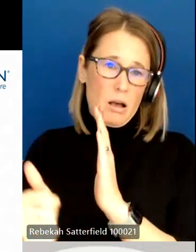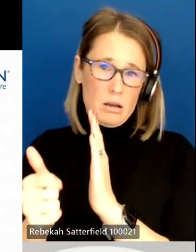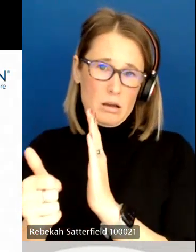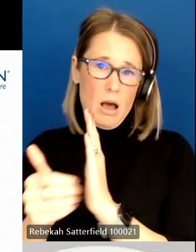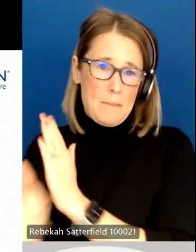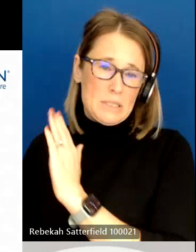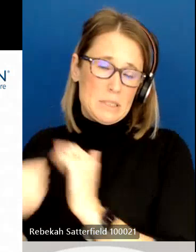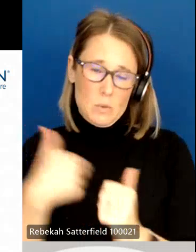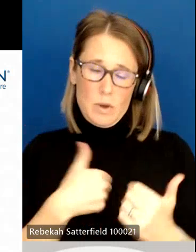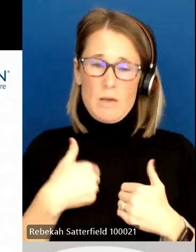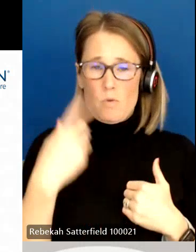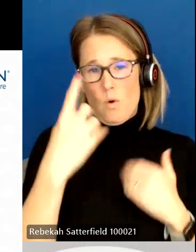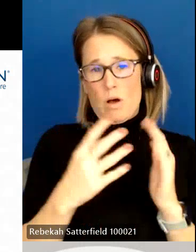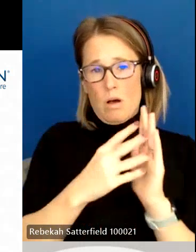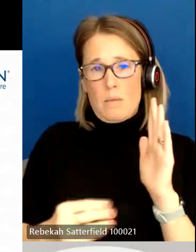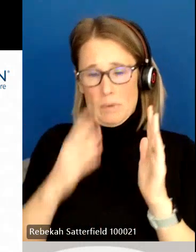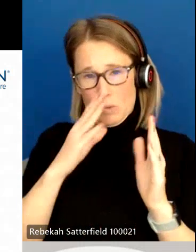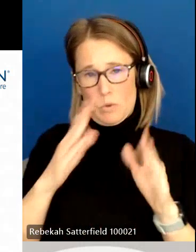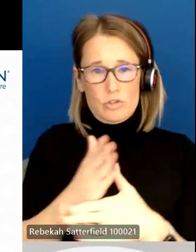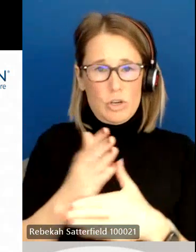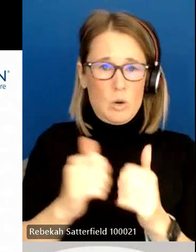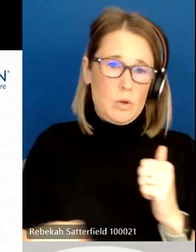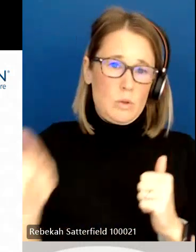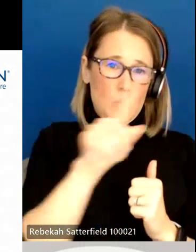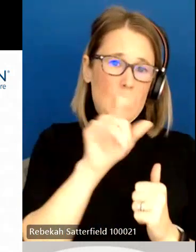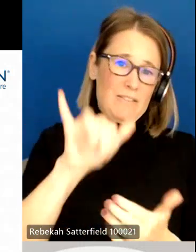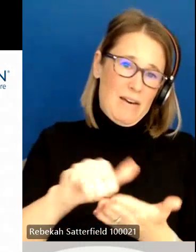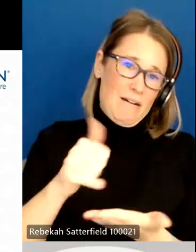of one that will be shared with you as well if that's helpful next slide